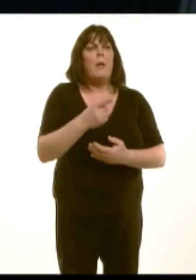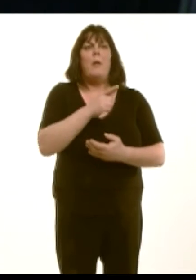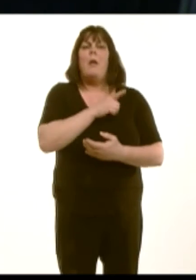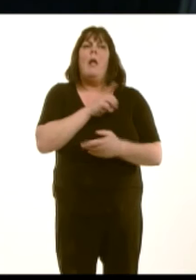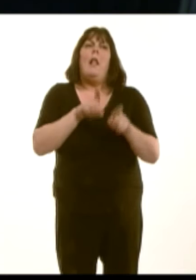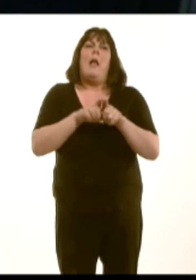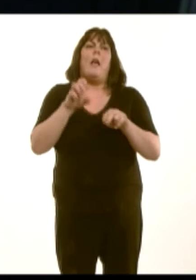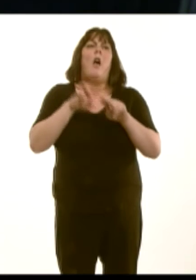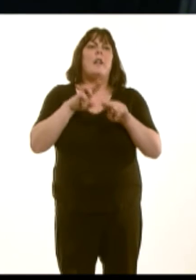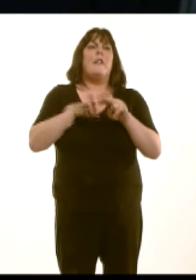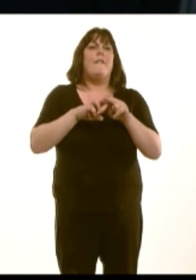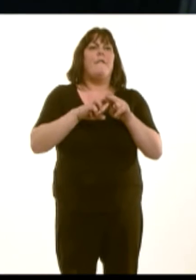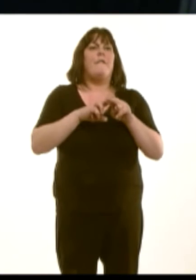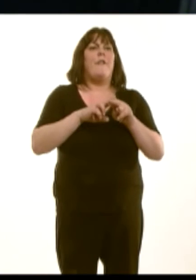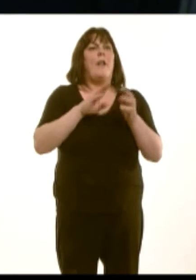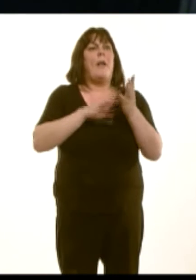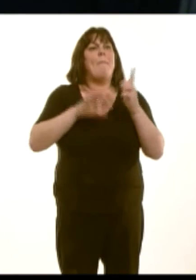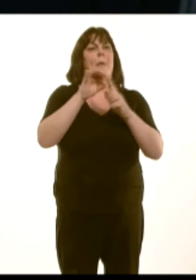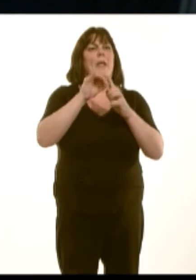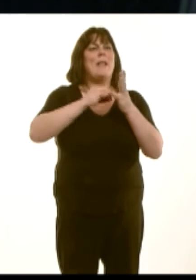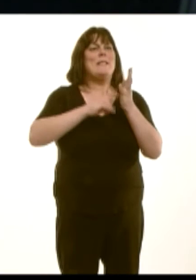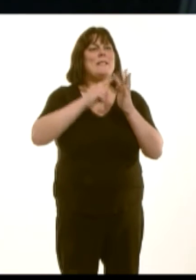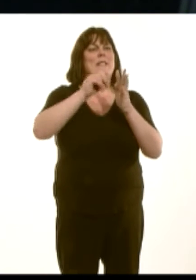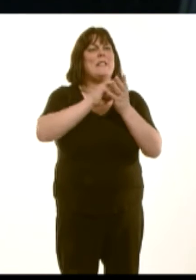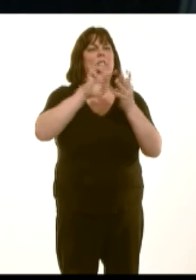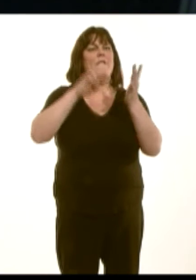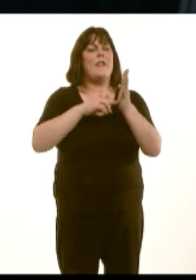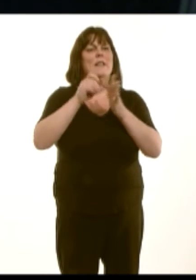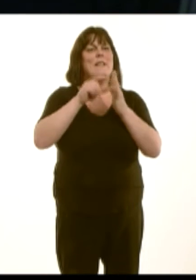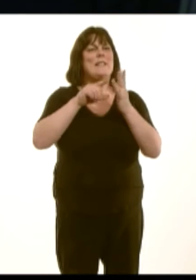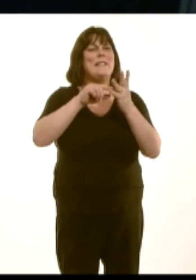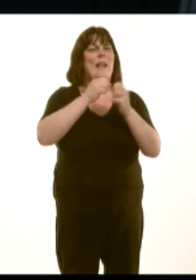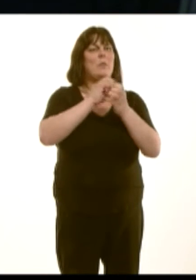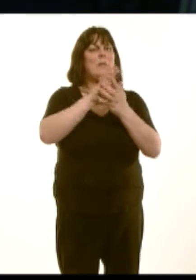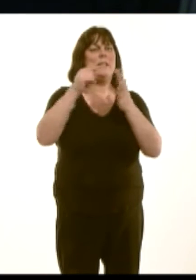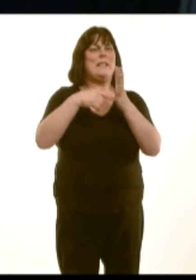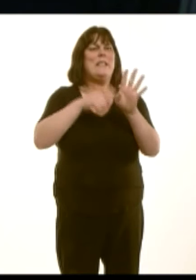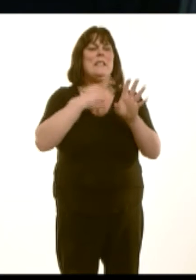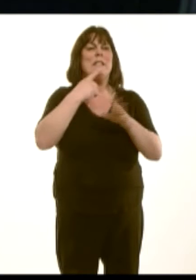Labour MP Stephen Doughty, your partyís running of the capital city is, and I quote, ëappallingí.